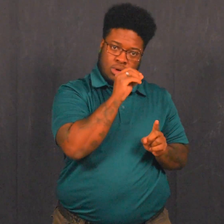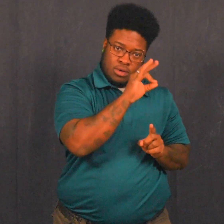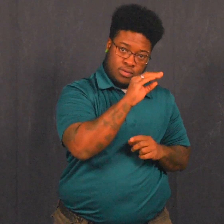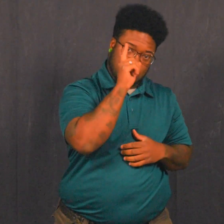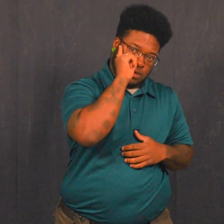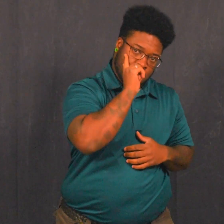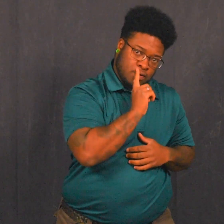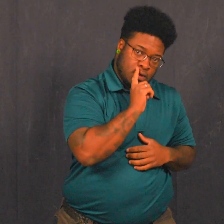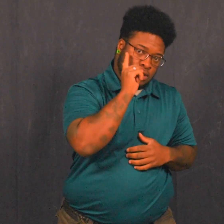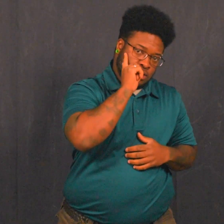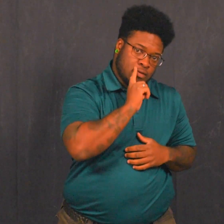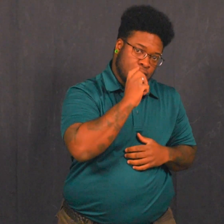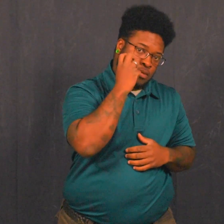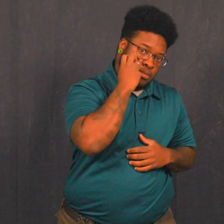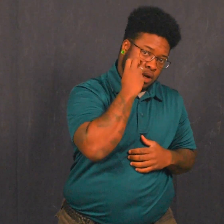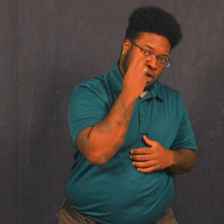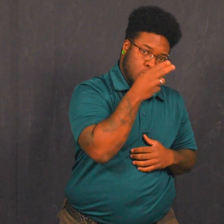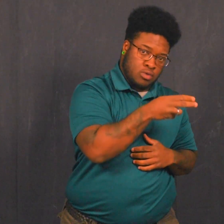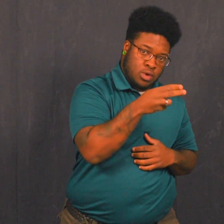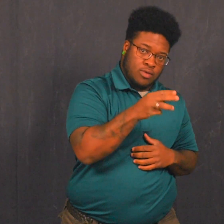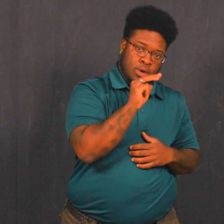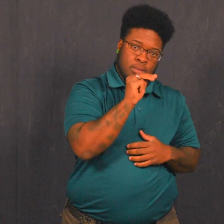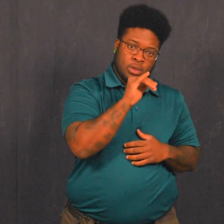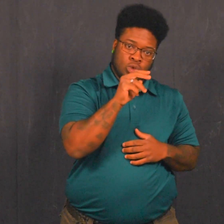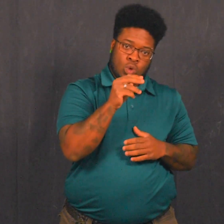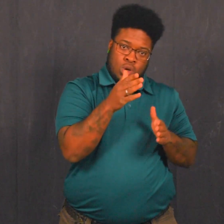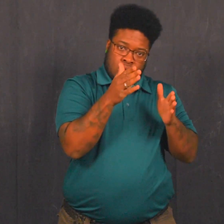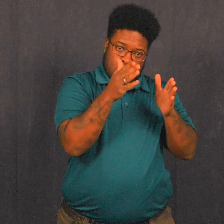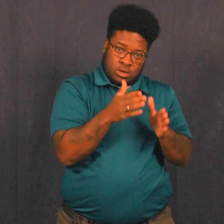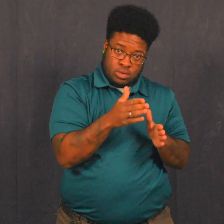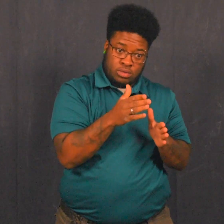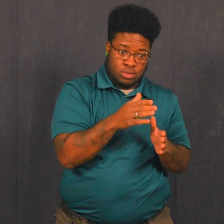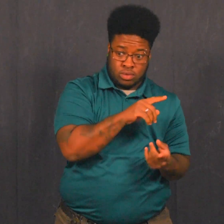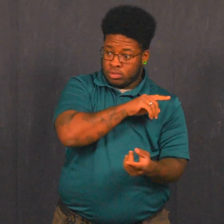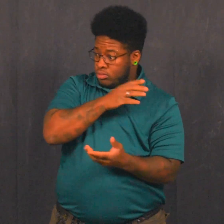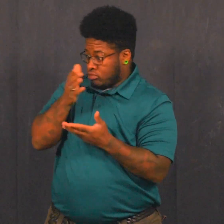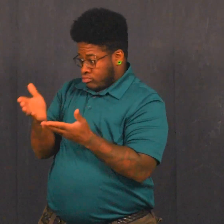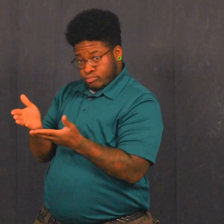DeafBlind and Hard of Hearing Minnesotans to